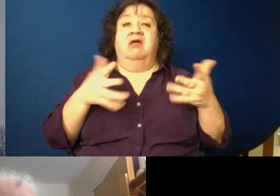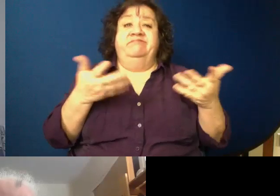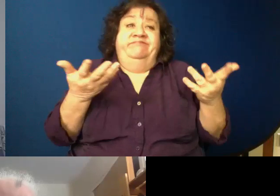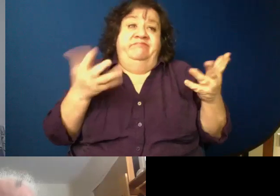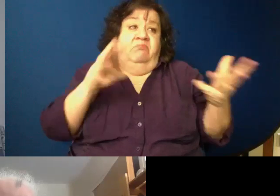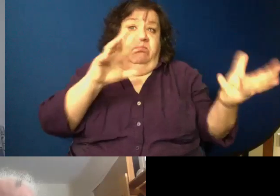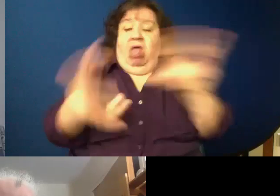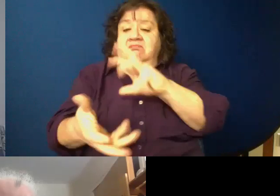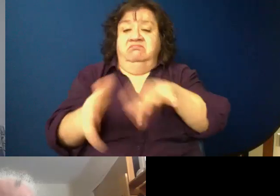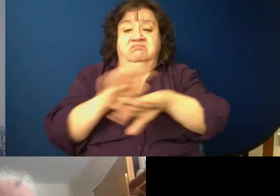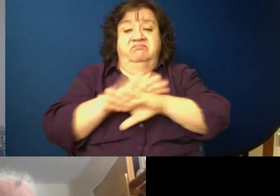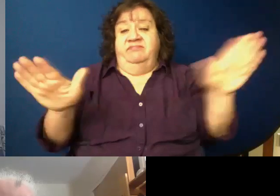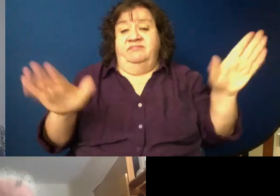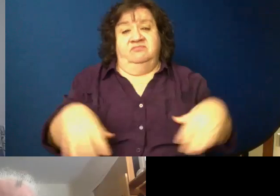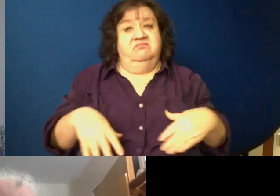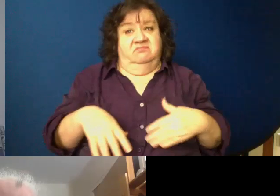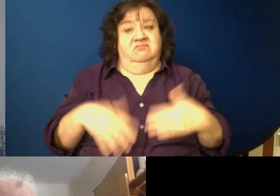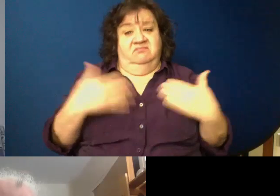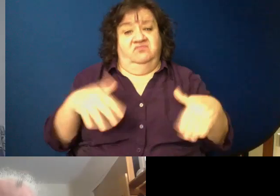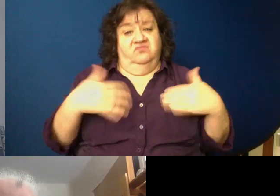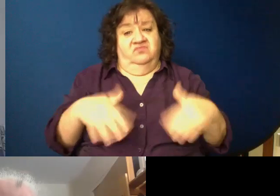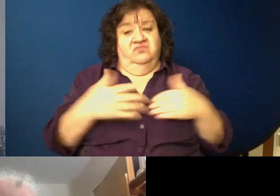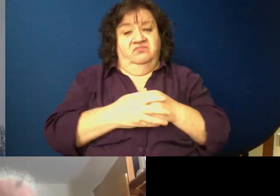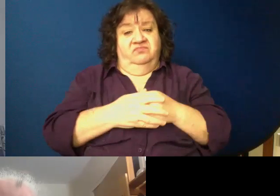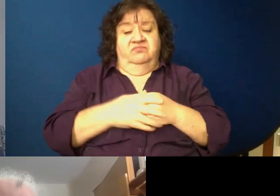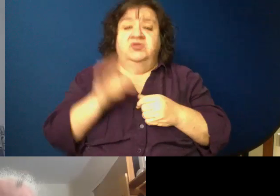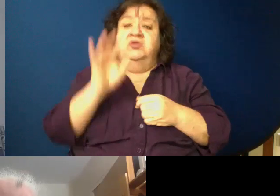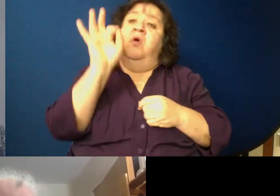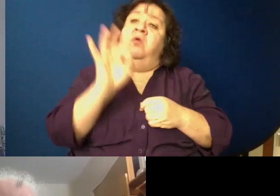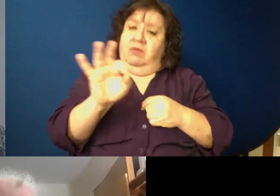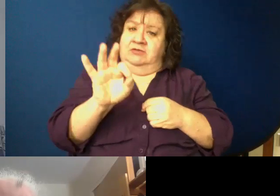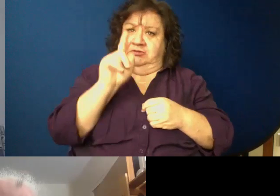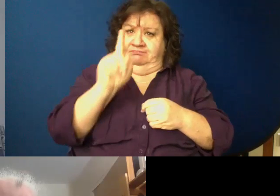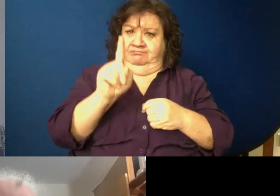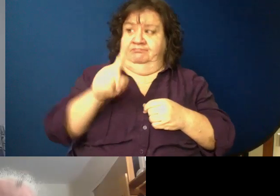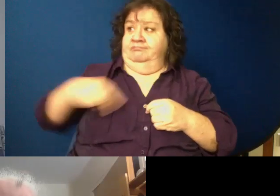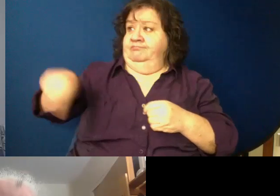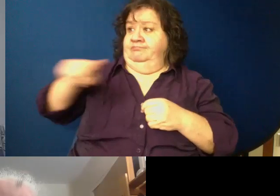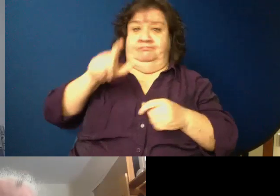as persons with disabilities and organizations of persons with disabilities to play our role to make